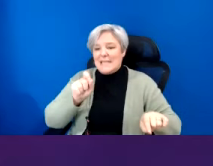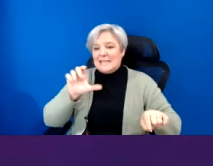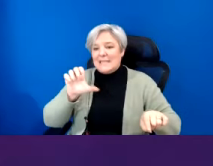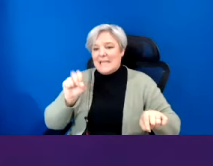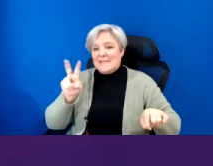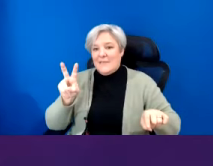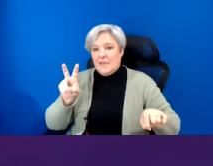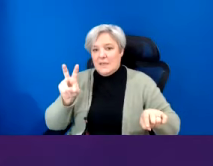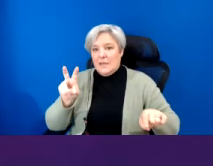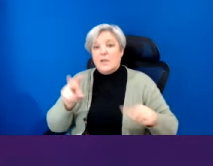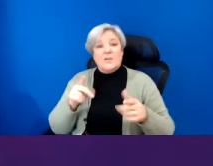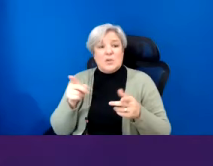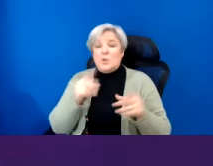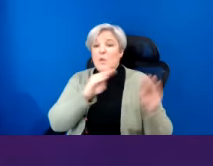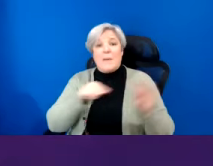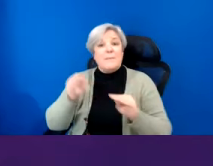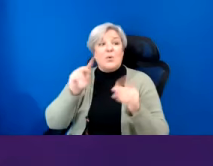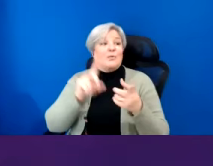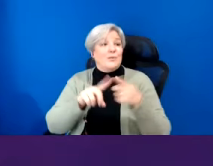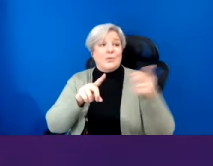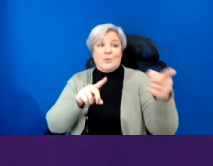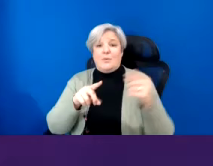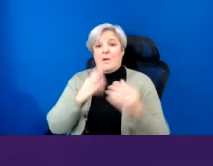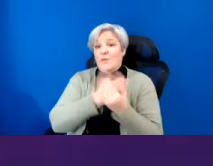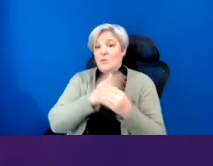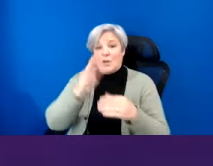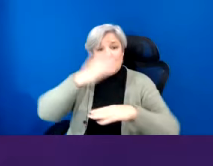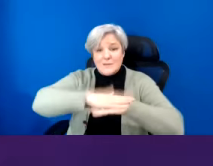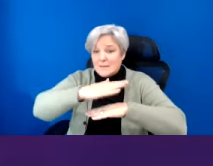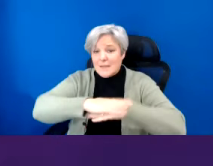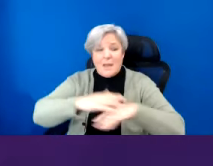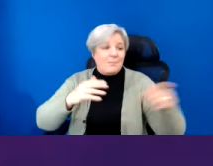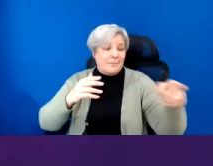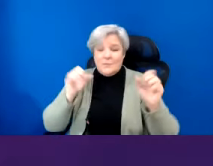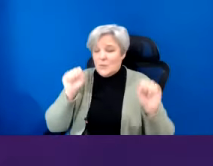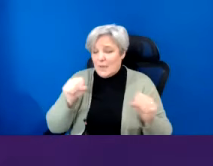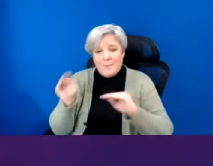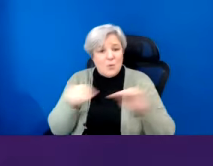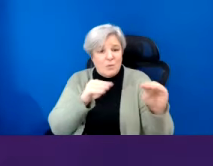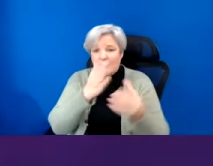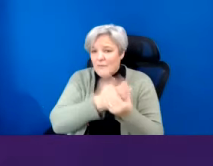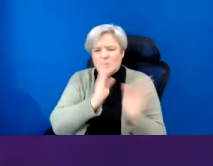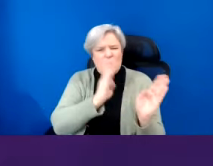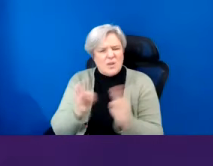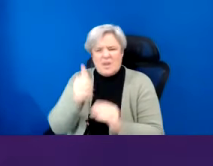And so you can move this into a folder that you've created or your desktop so that you have access to it that